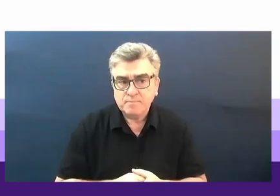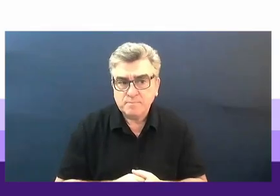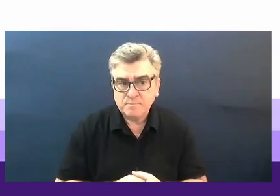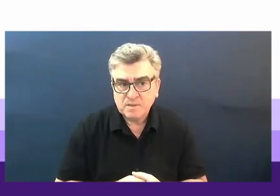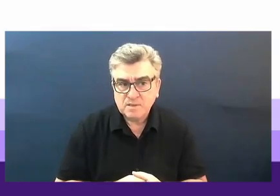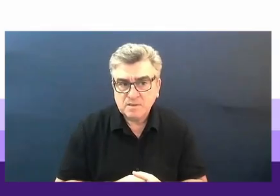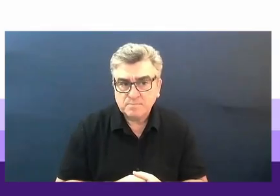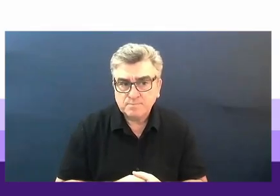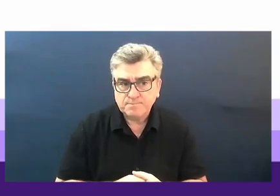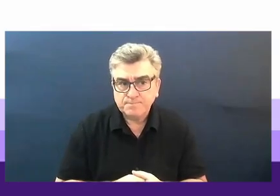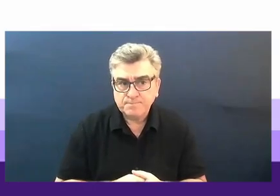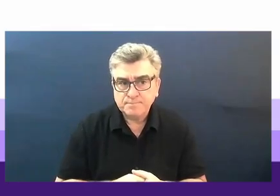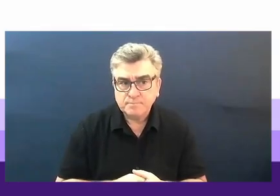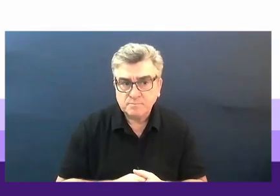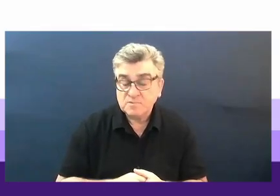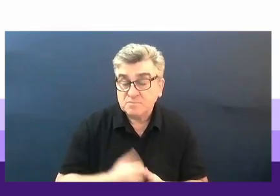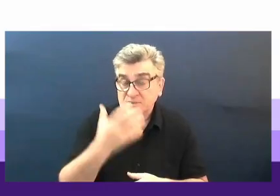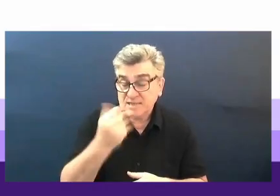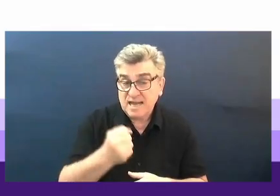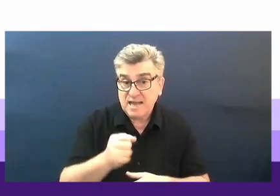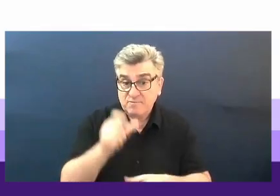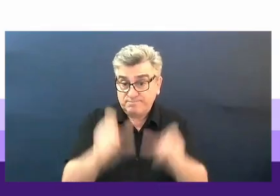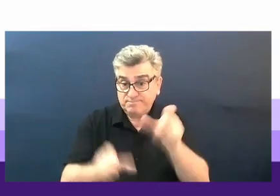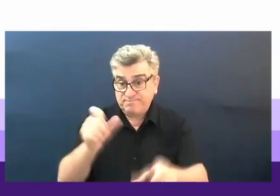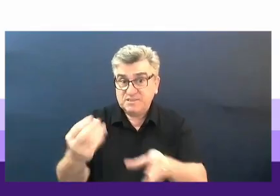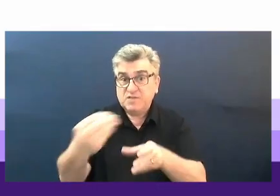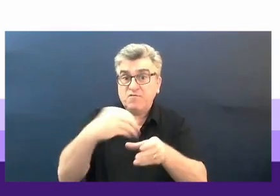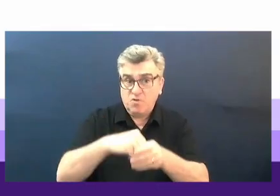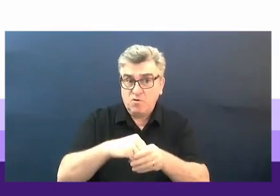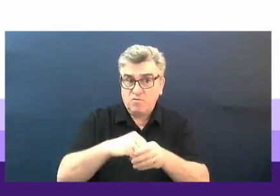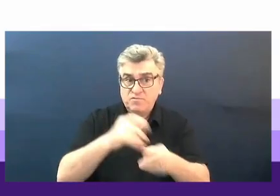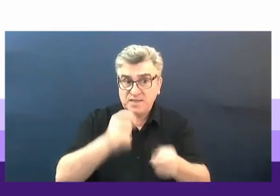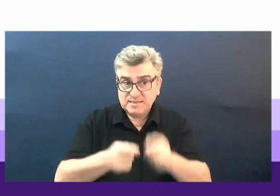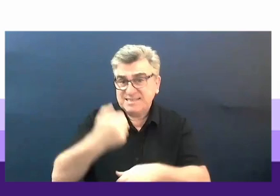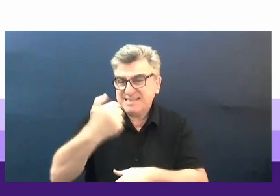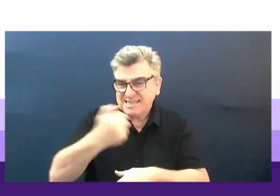period. We did have a couple of people withdraw for various reasons. But this just